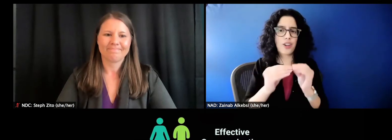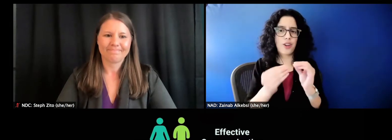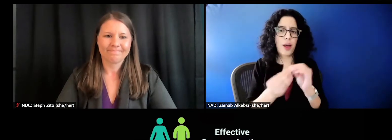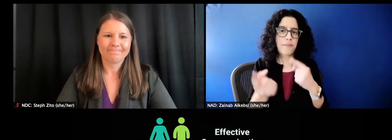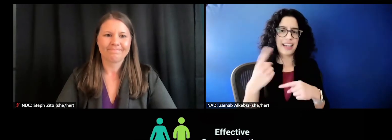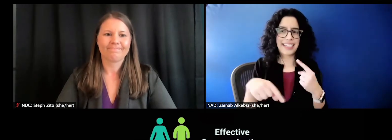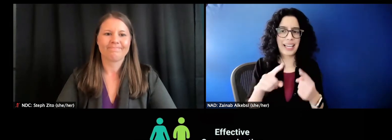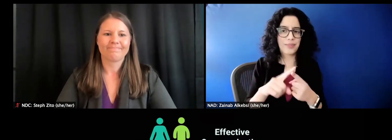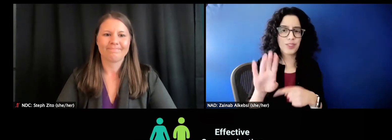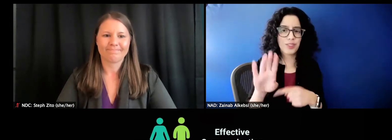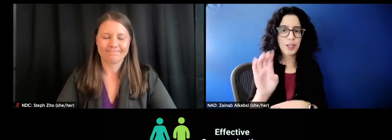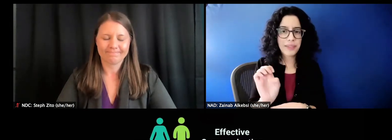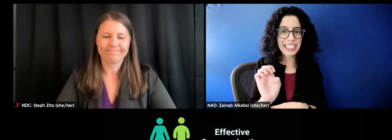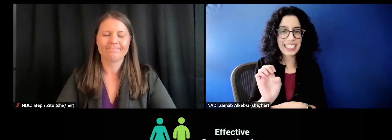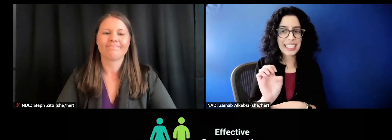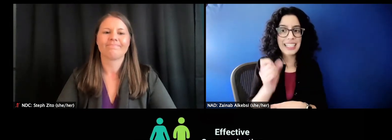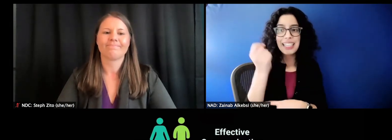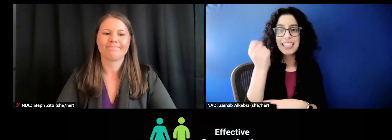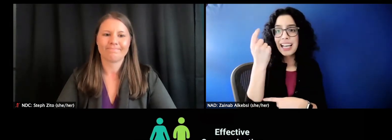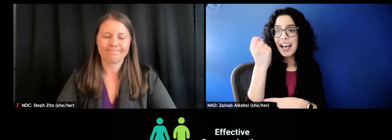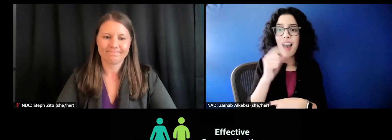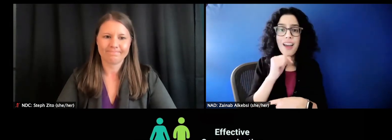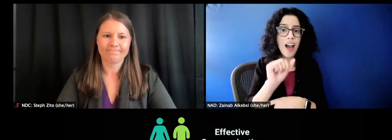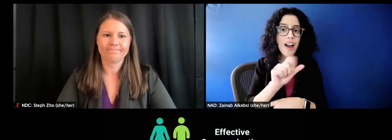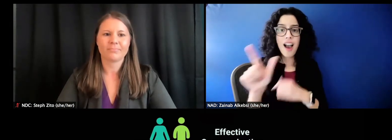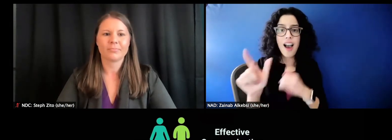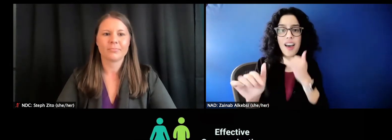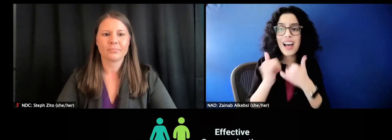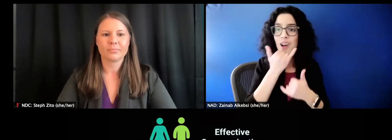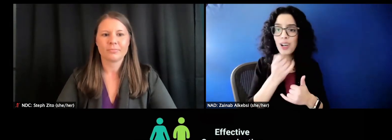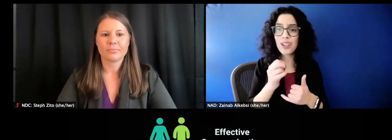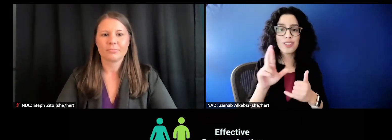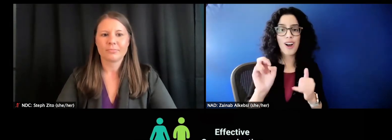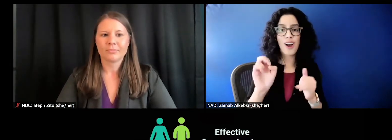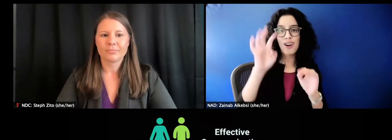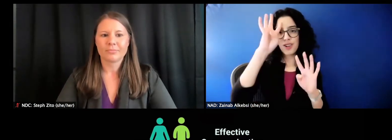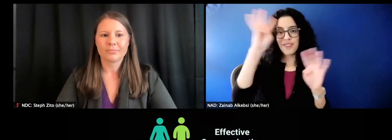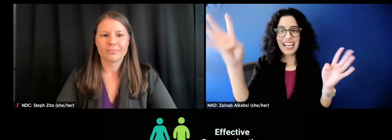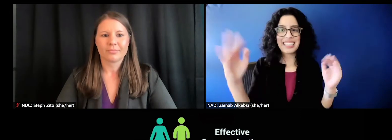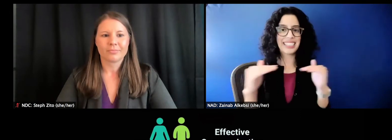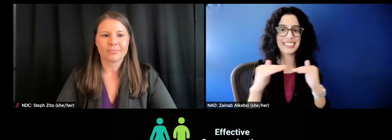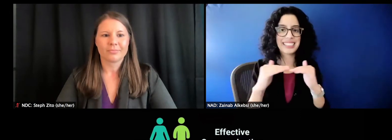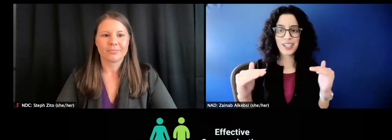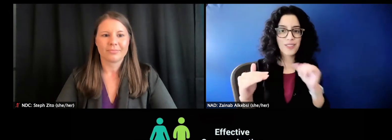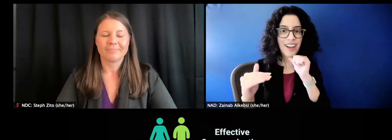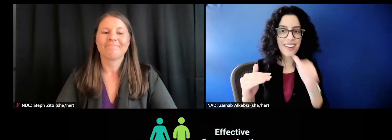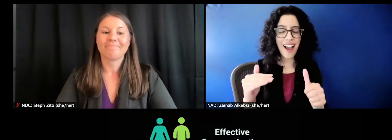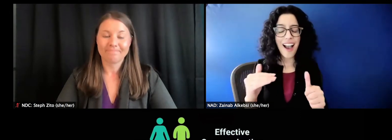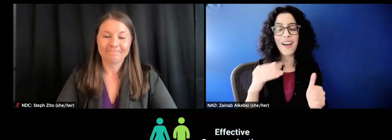to be because not all errors are created equal.